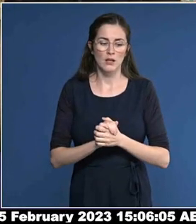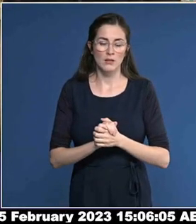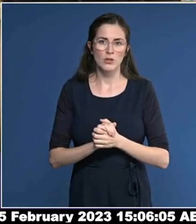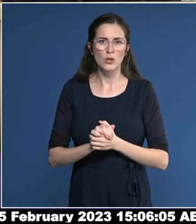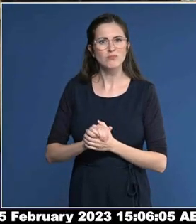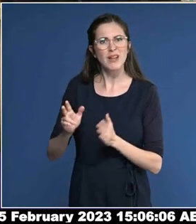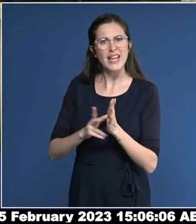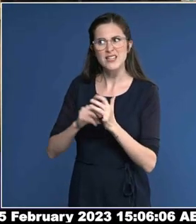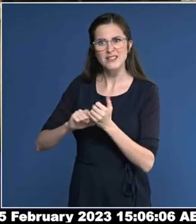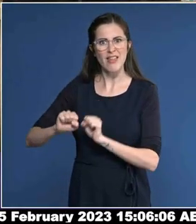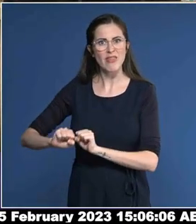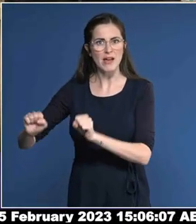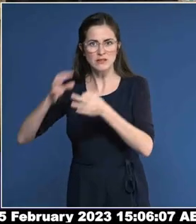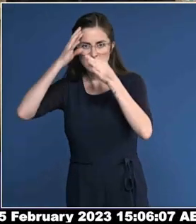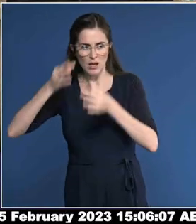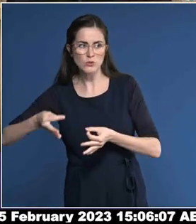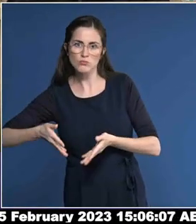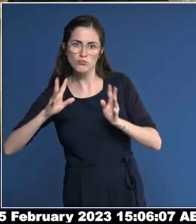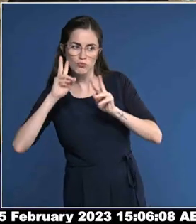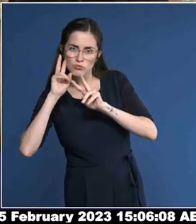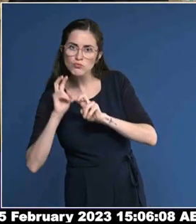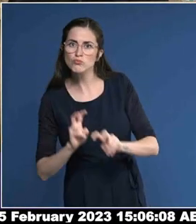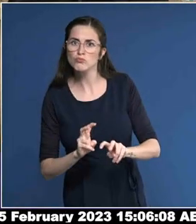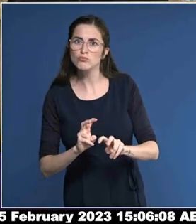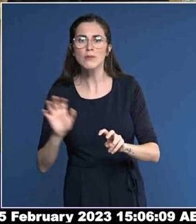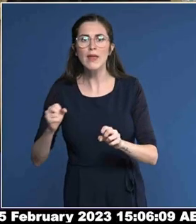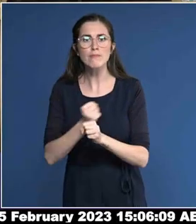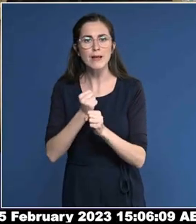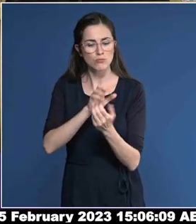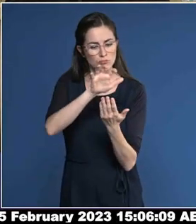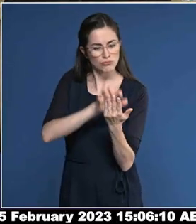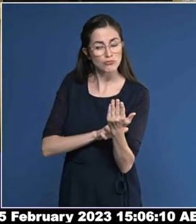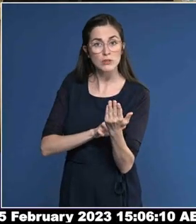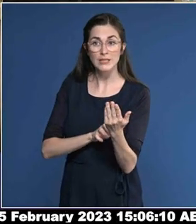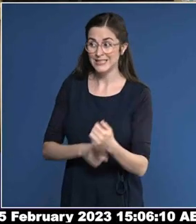my view, was the fact that the Commission only - you know, in terms of the number of